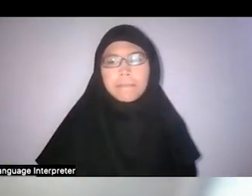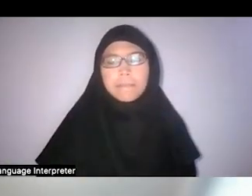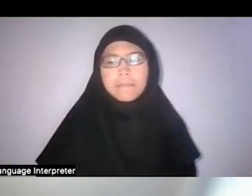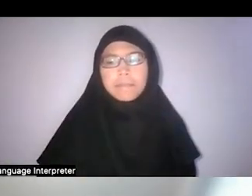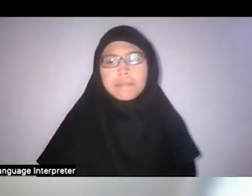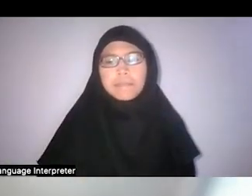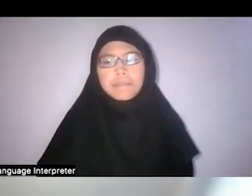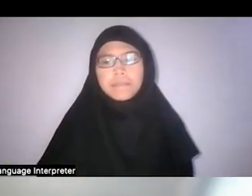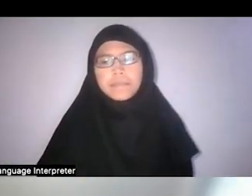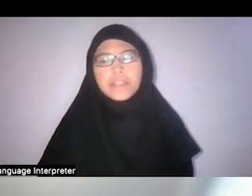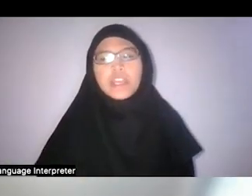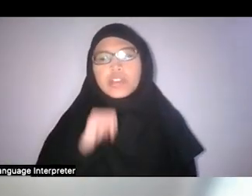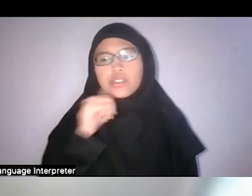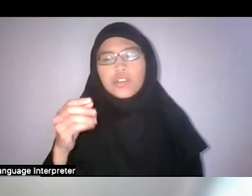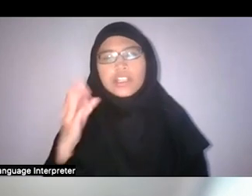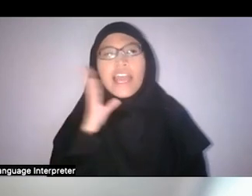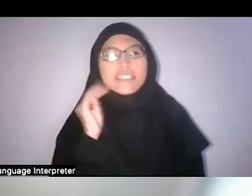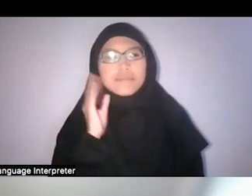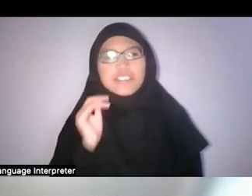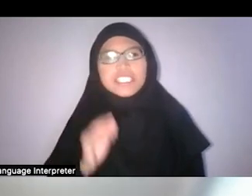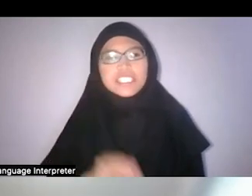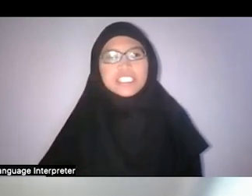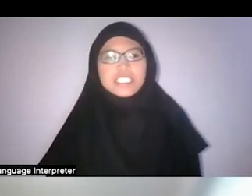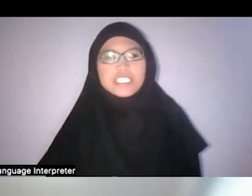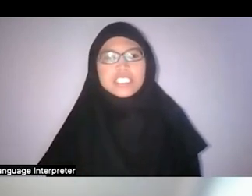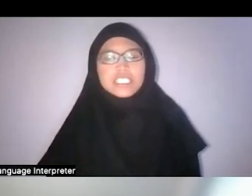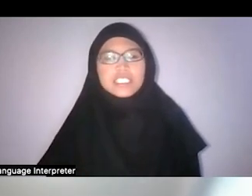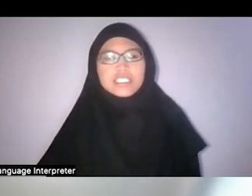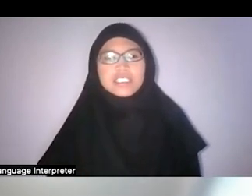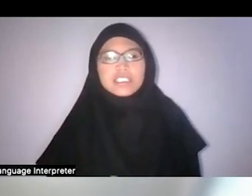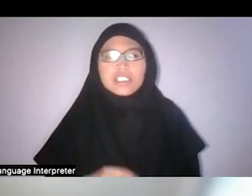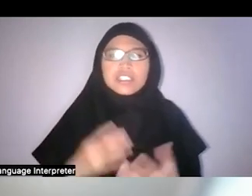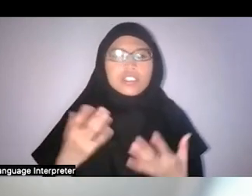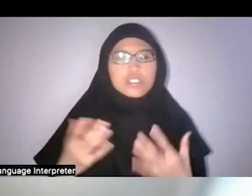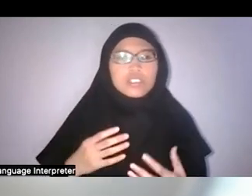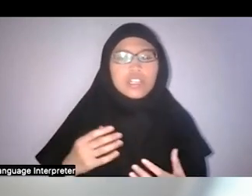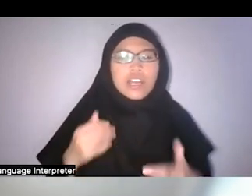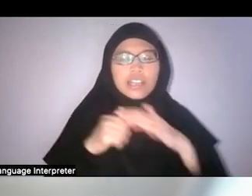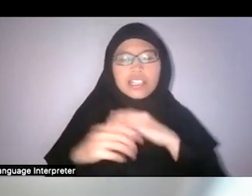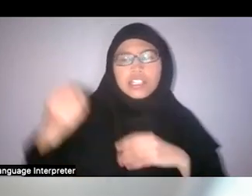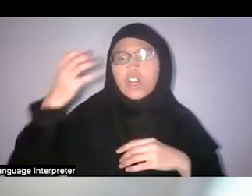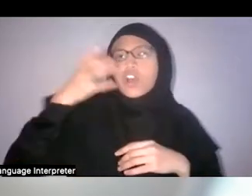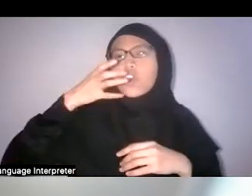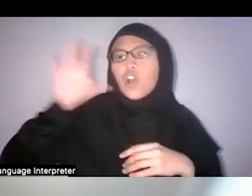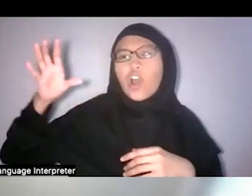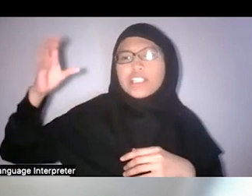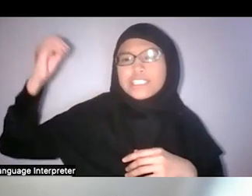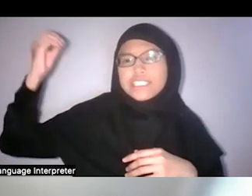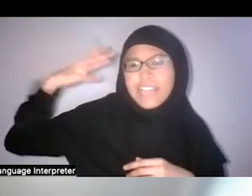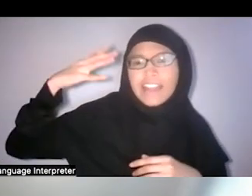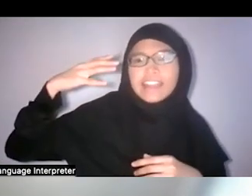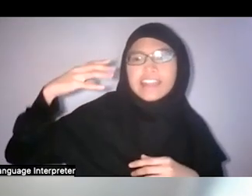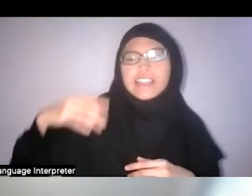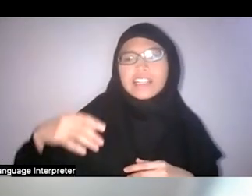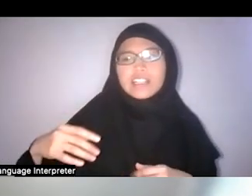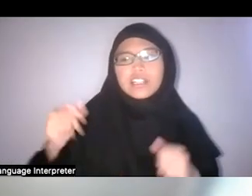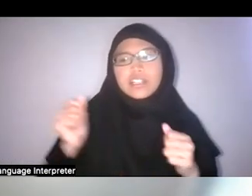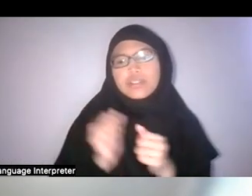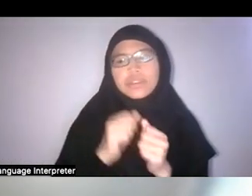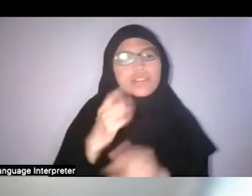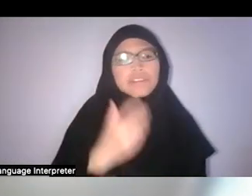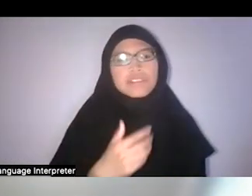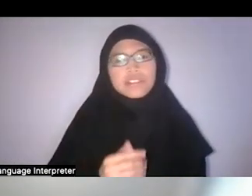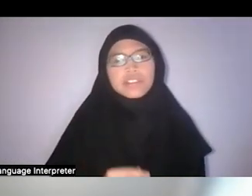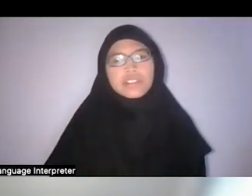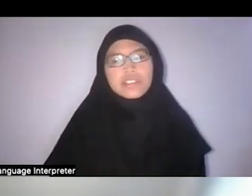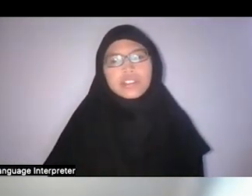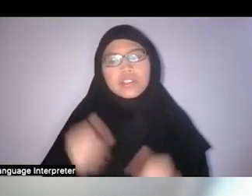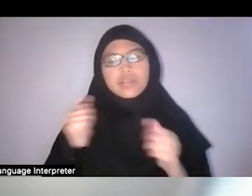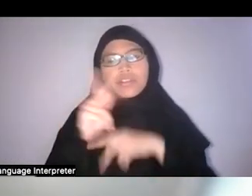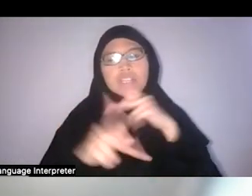like you’re not experiencing it under the hot sun with that kind of living environment,